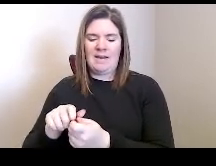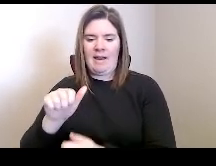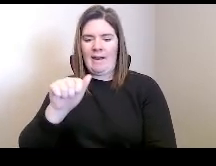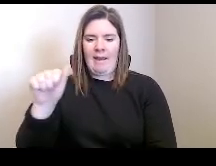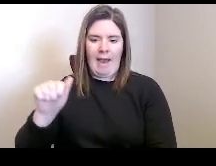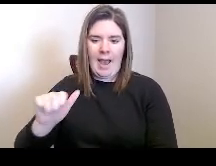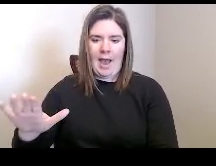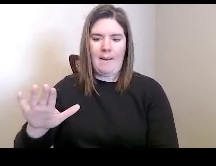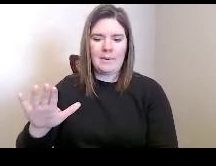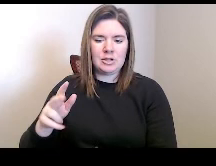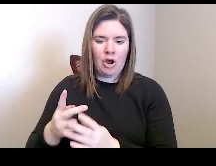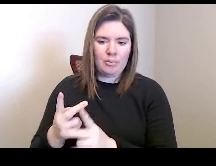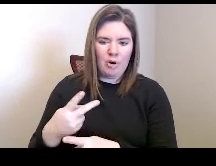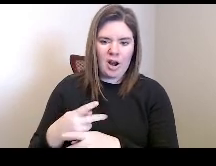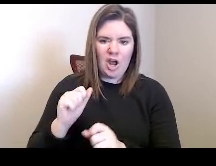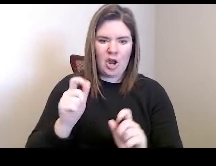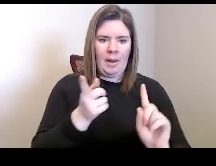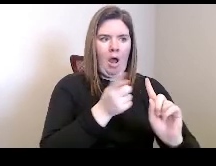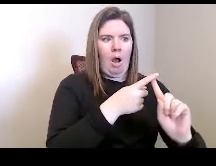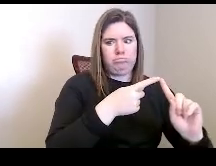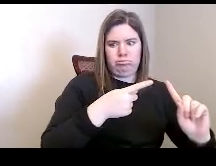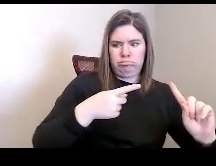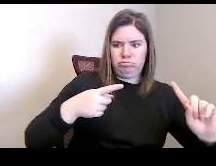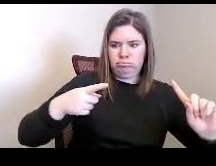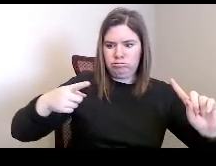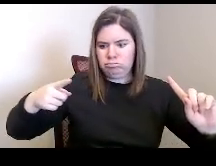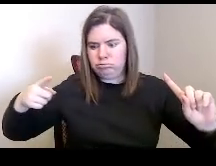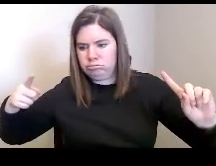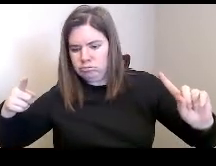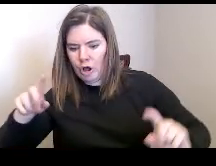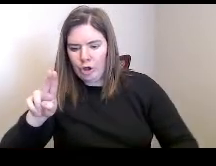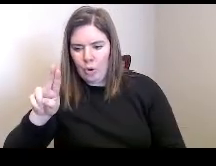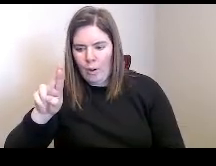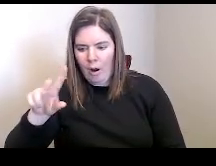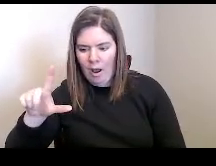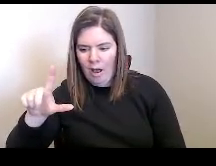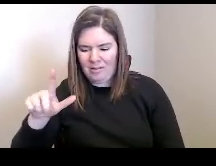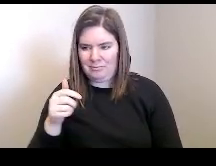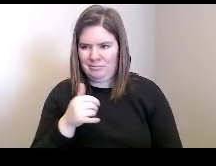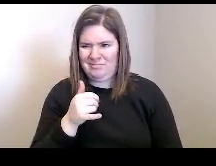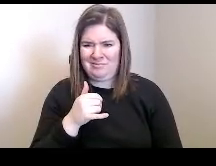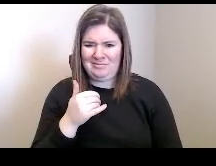know those links can be rather lengthy and have a lot of, you know, ID codes and that kind of stuff.